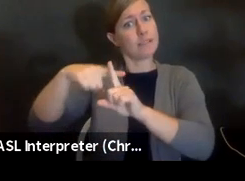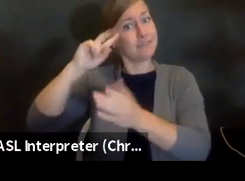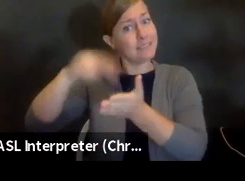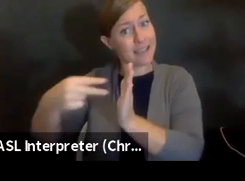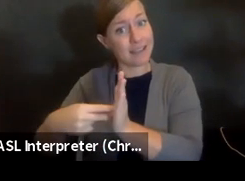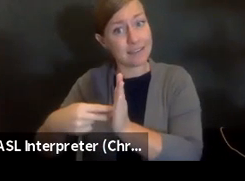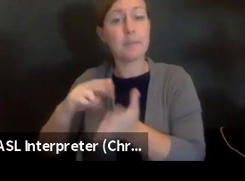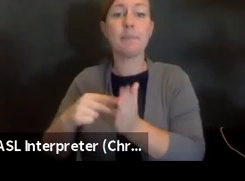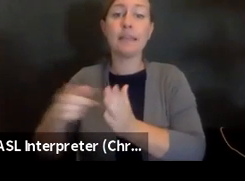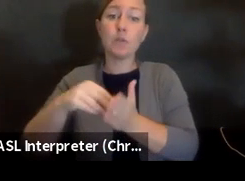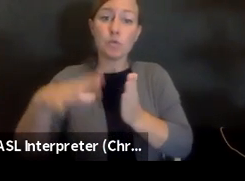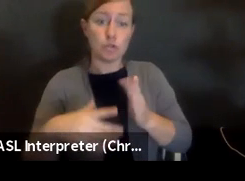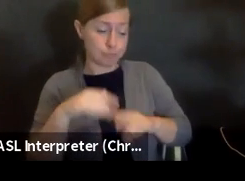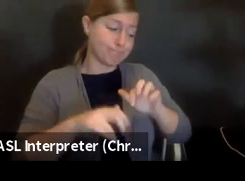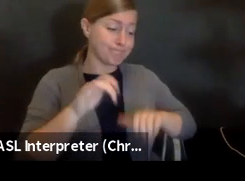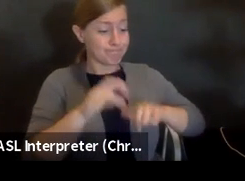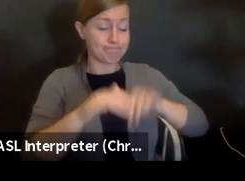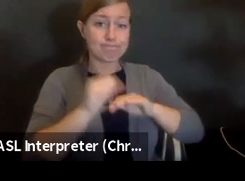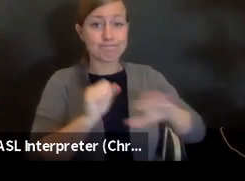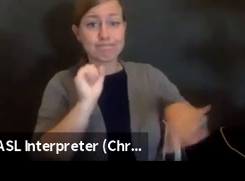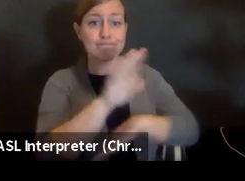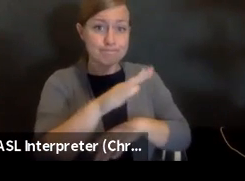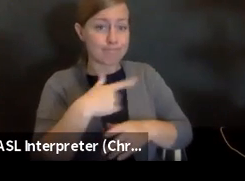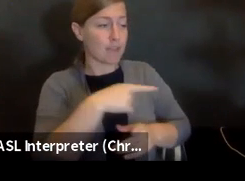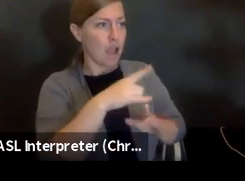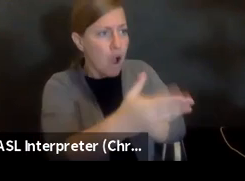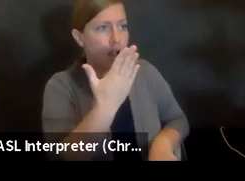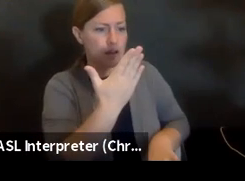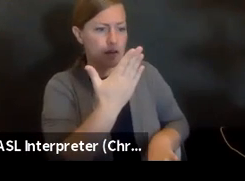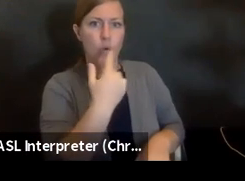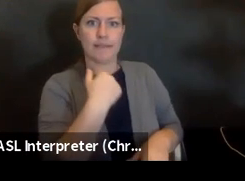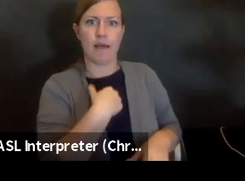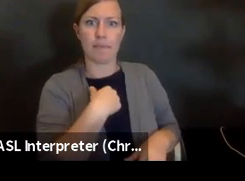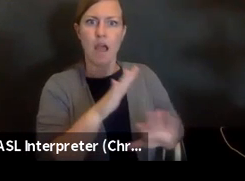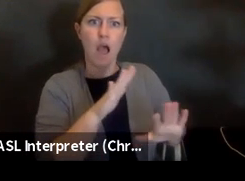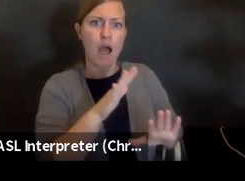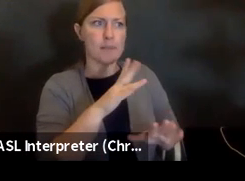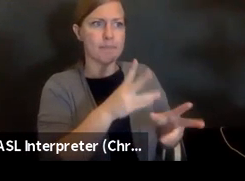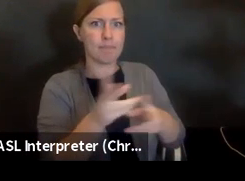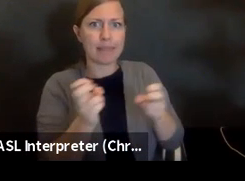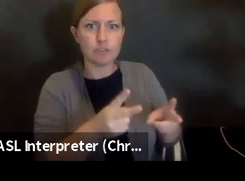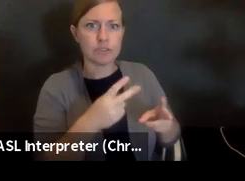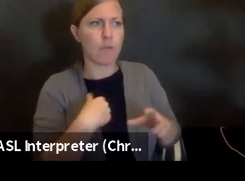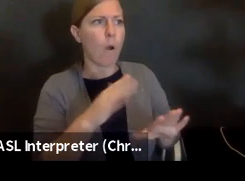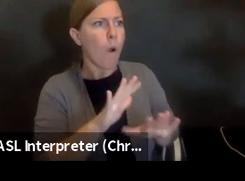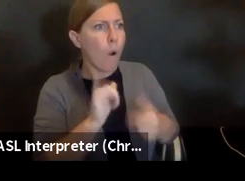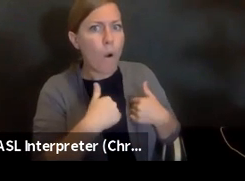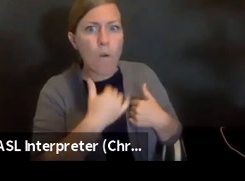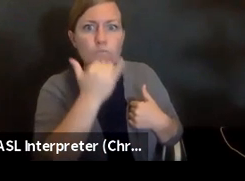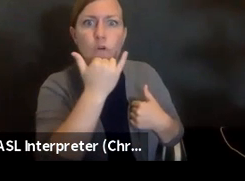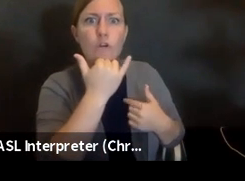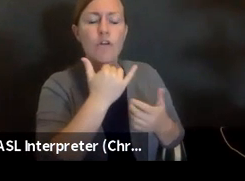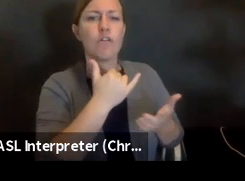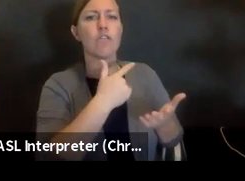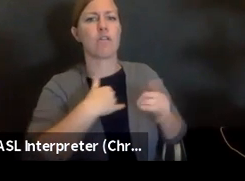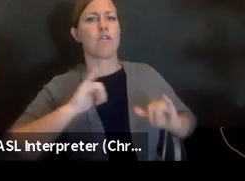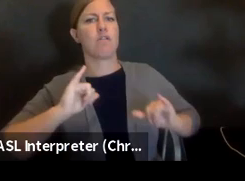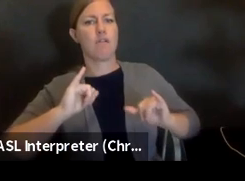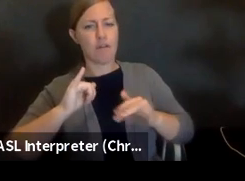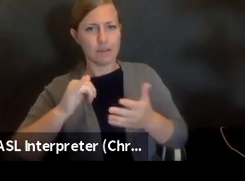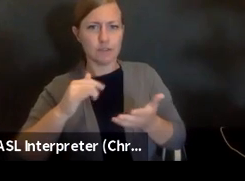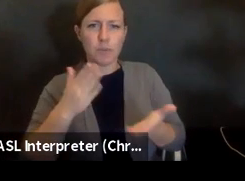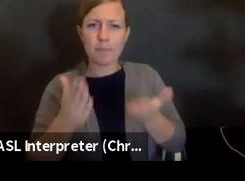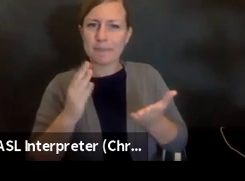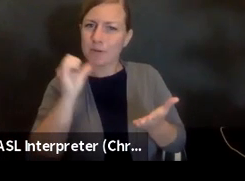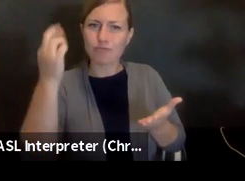Katherine Livick - ESD 112: If I am have an originality check built into this and I've been researching and typing and maybe I copied and pasted a couple things, if I forgot to paraphrase,